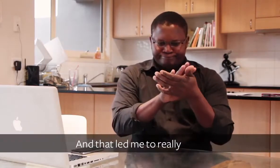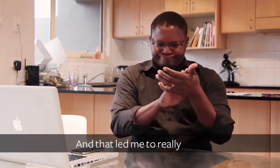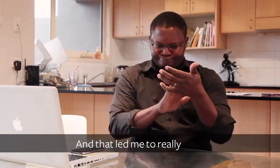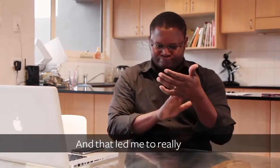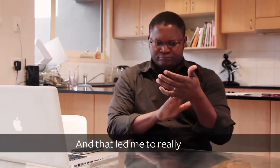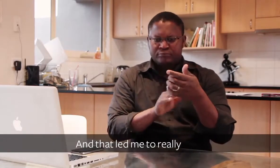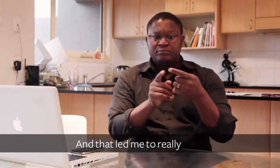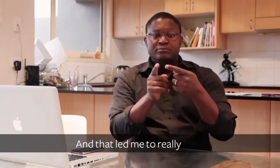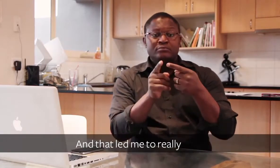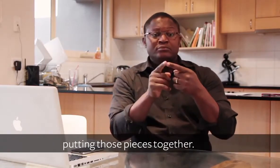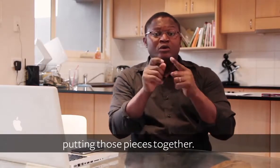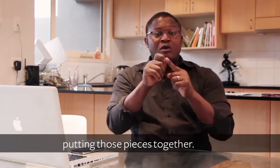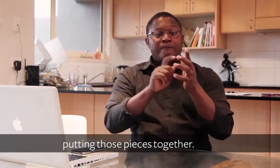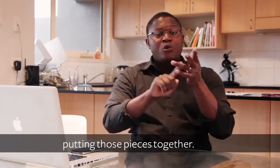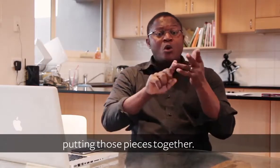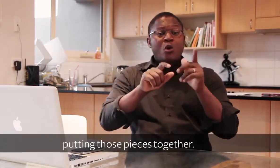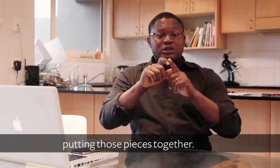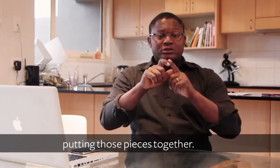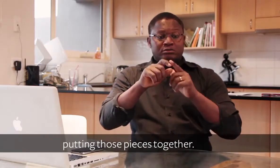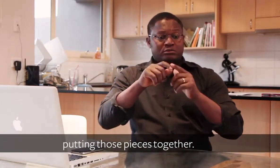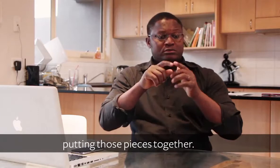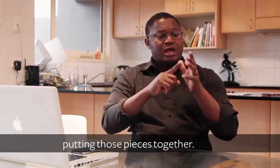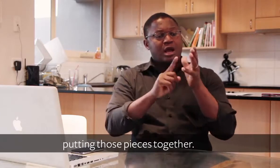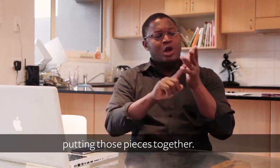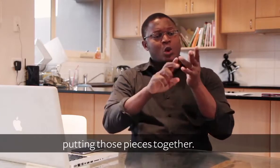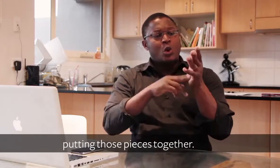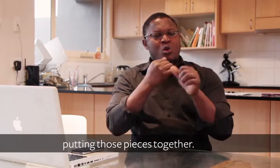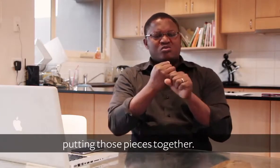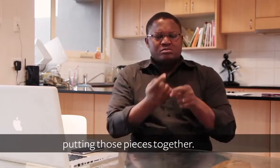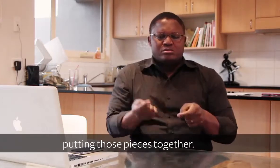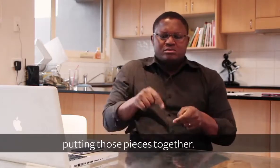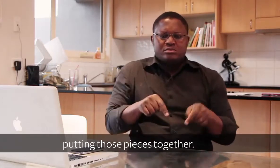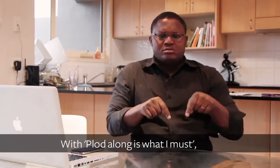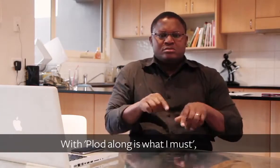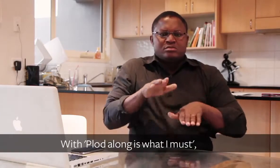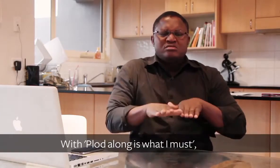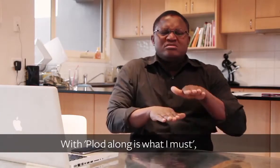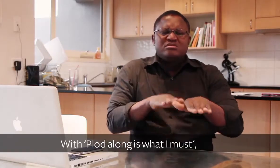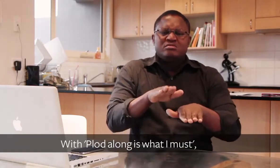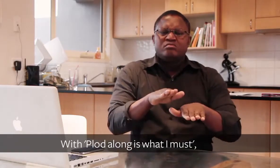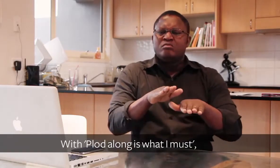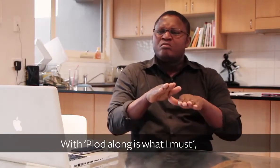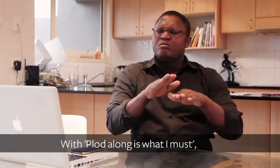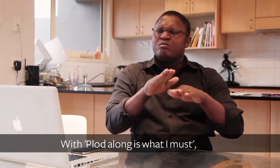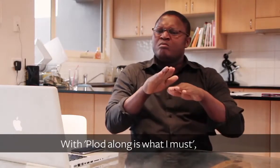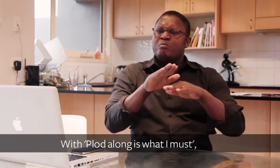me to really putting those pieces together. And with 'Plod Along is What I Must', I